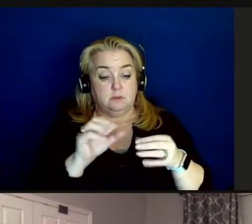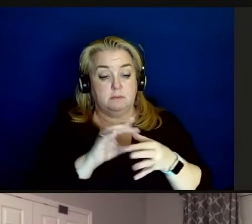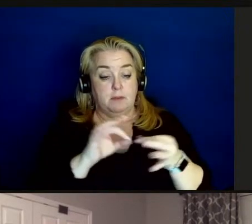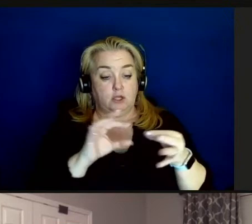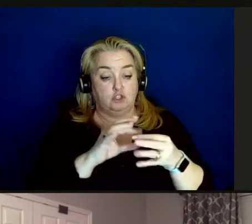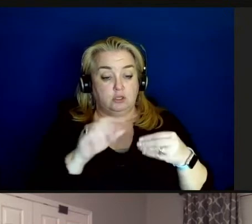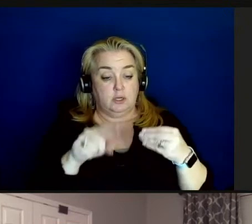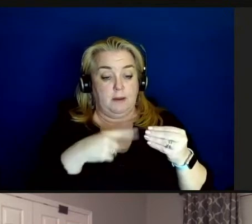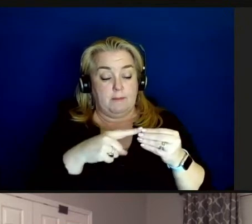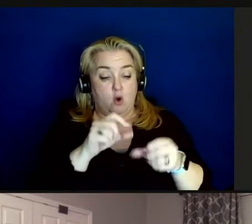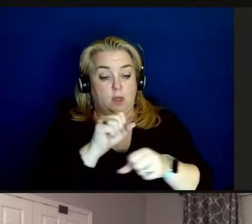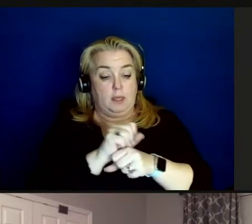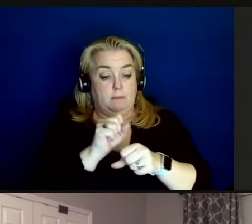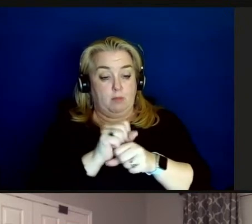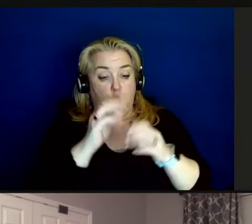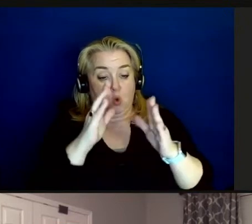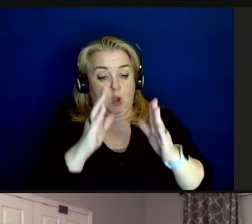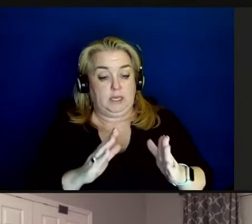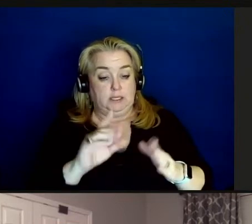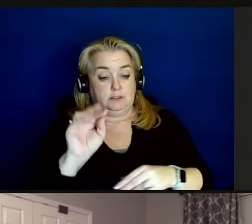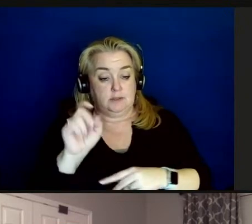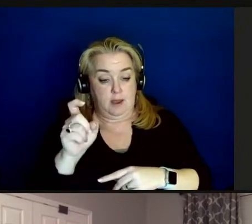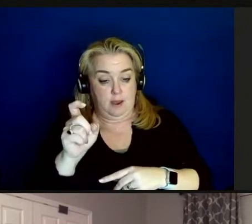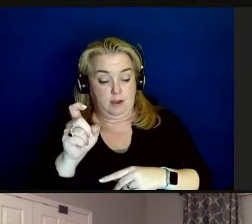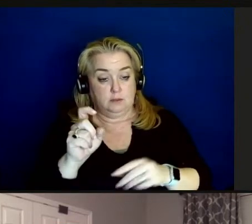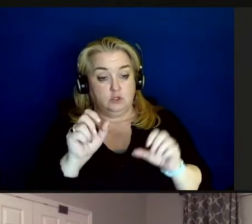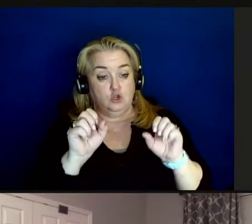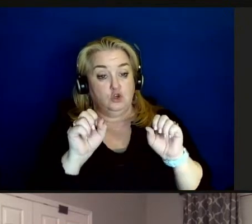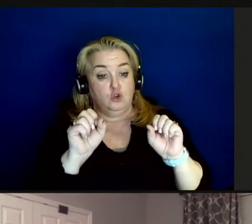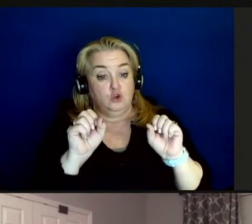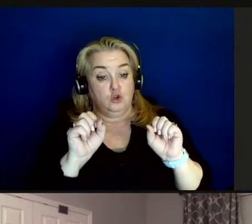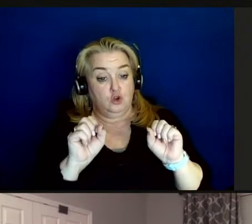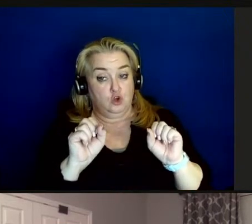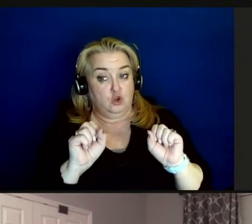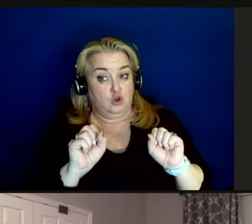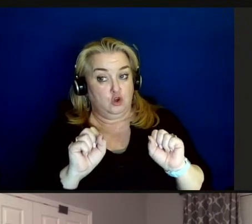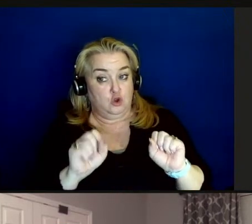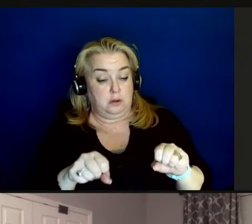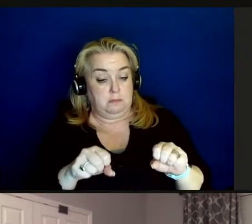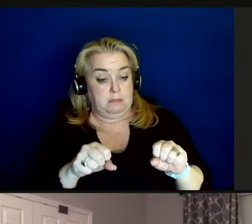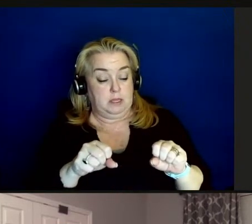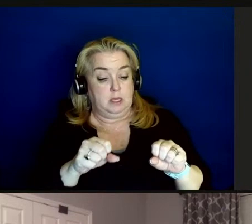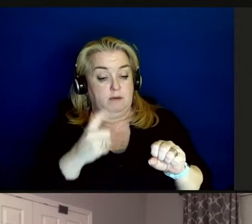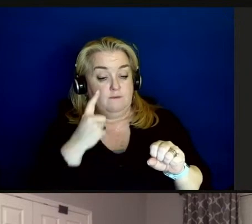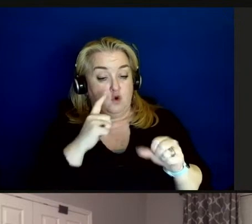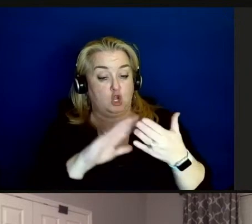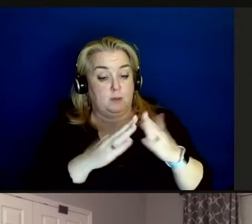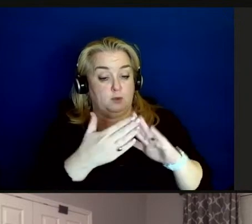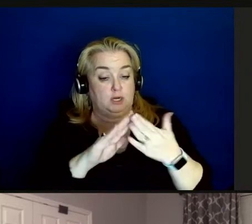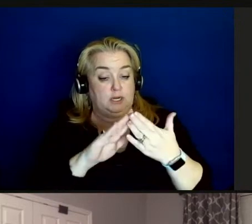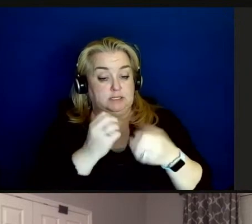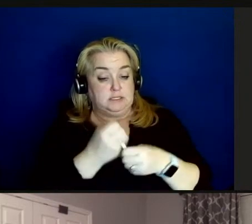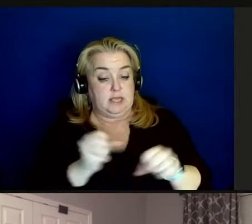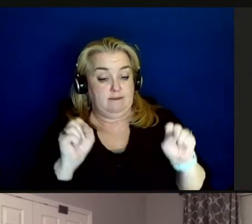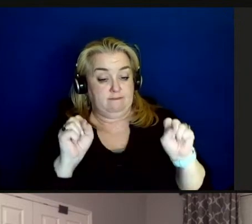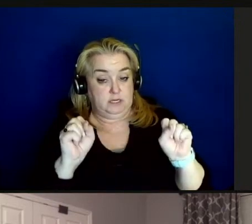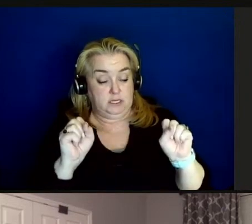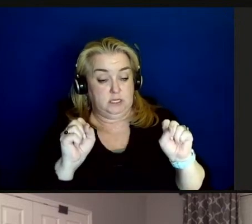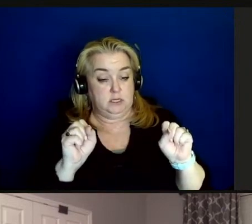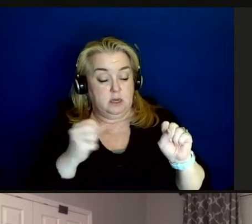MCCOY I WANTED TO GO BACK TO A